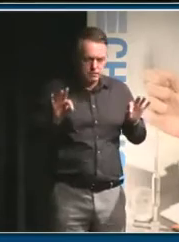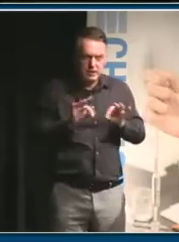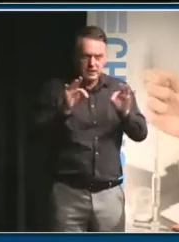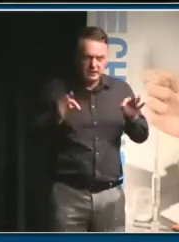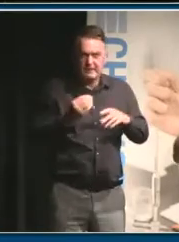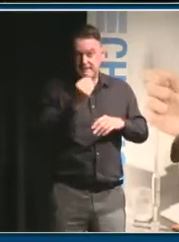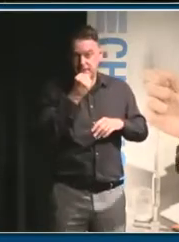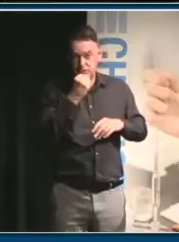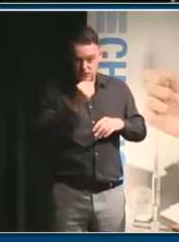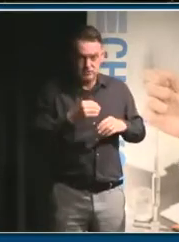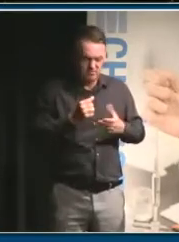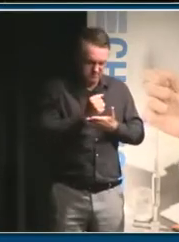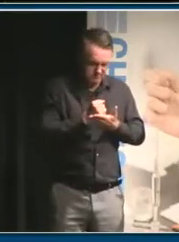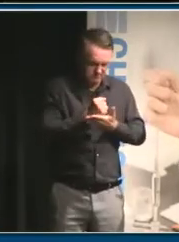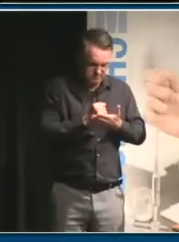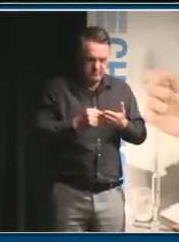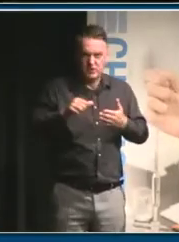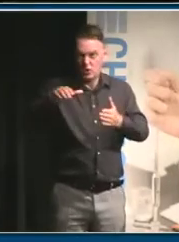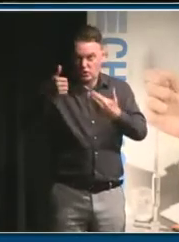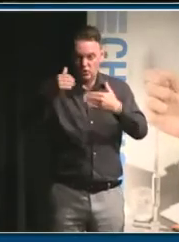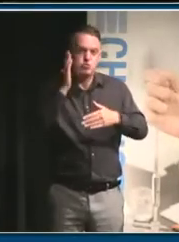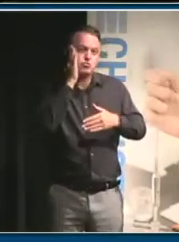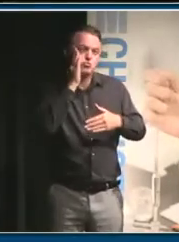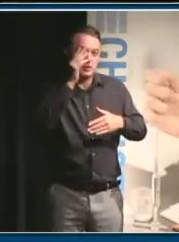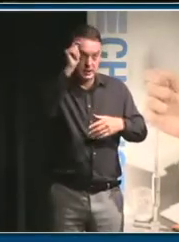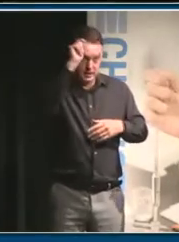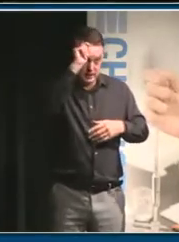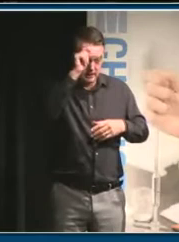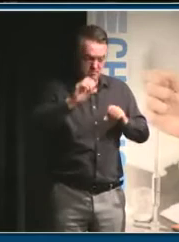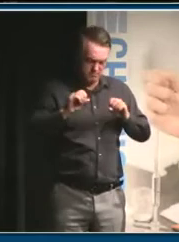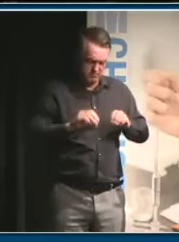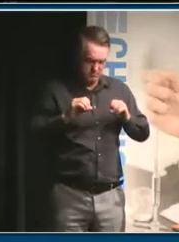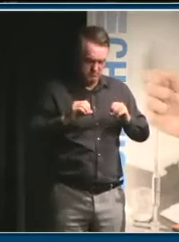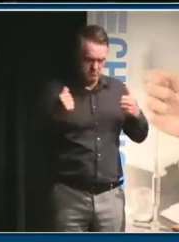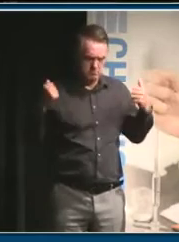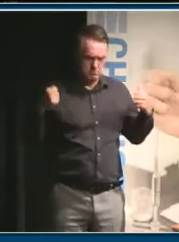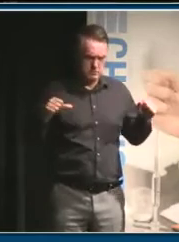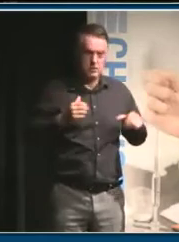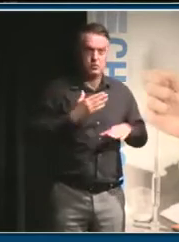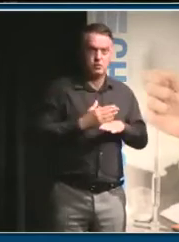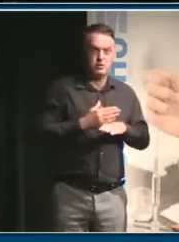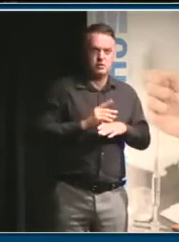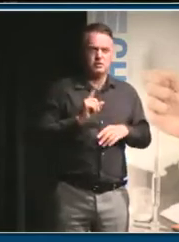rounded up bought a bunch of gray hair, put it in and it worked! But there was dark brown, there was